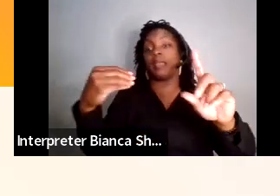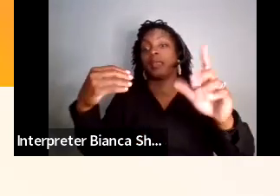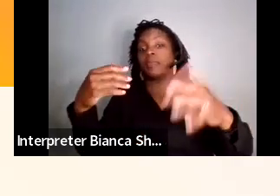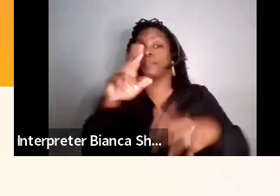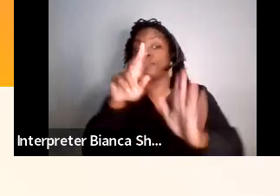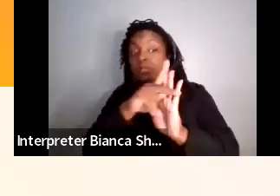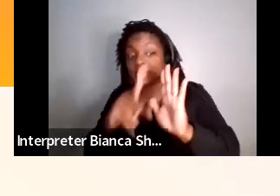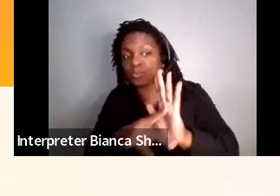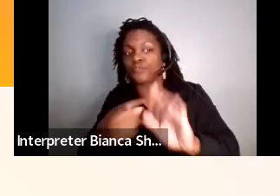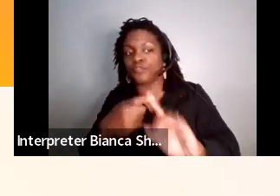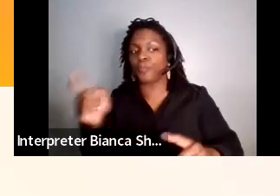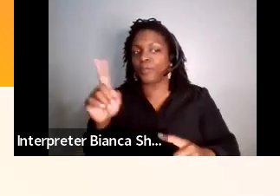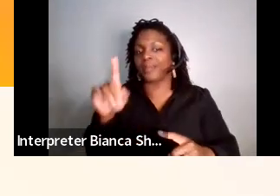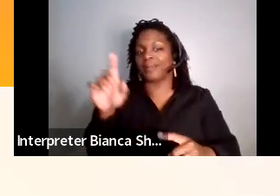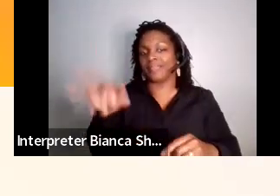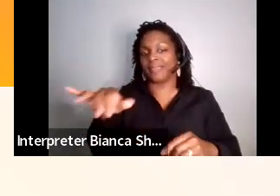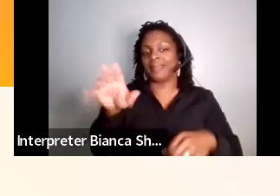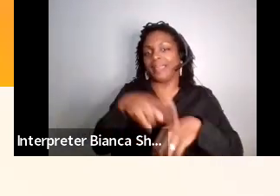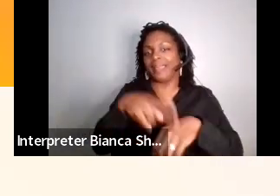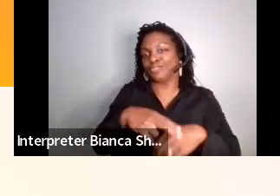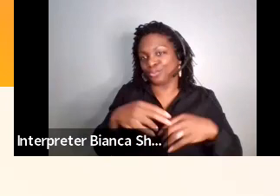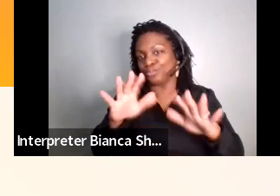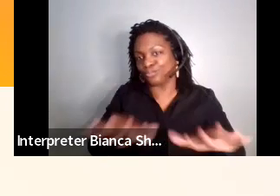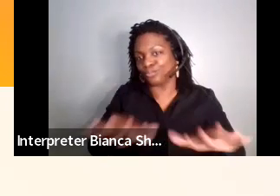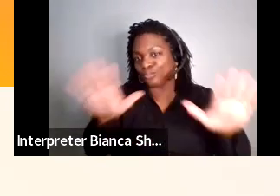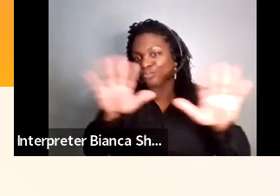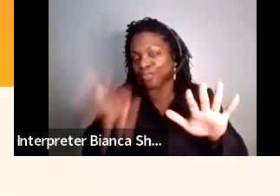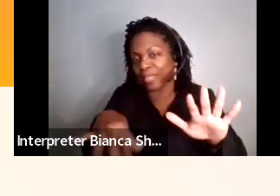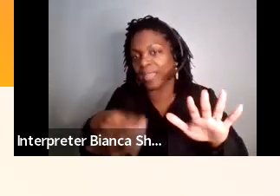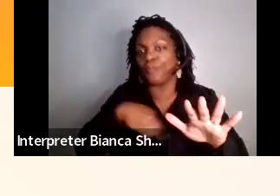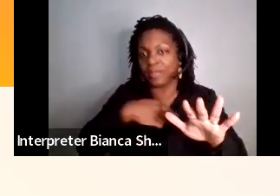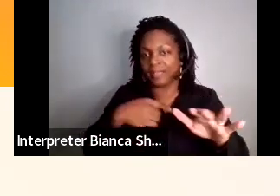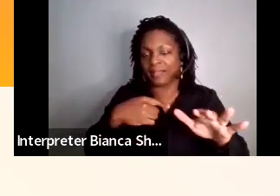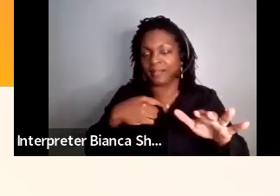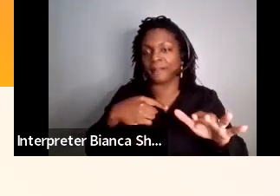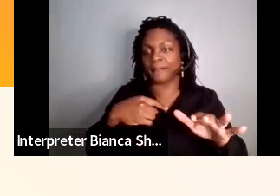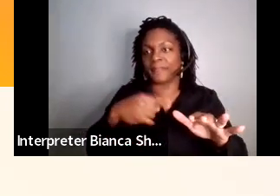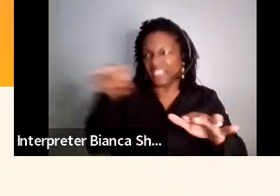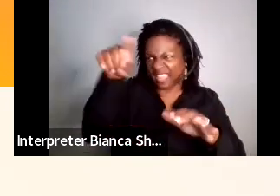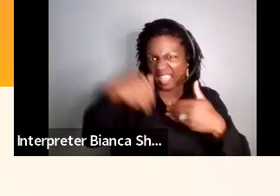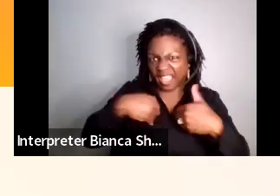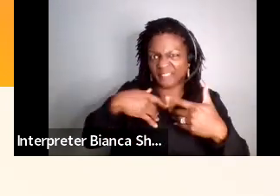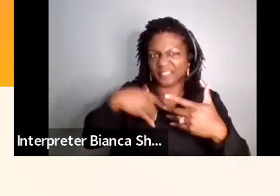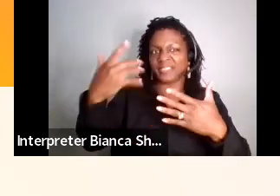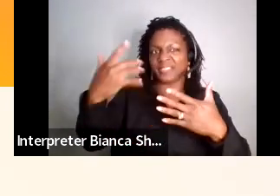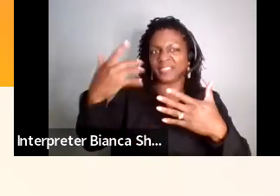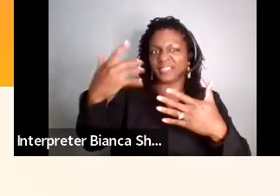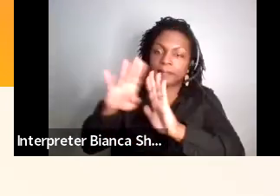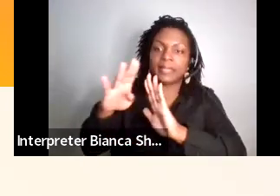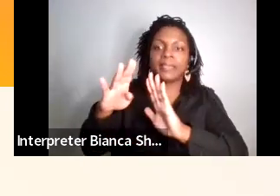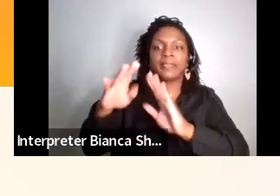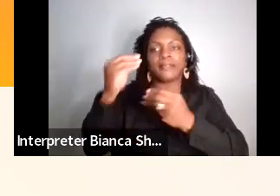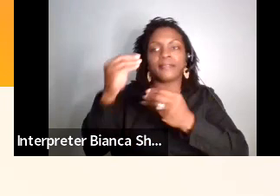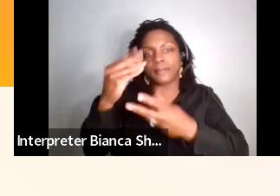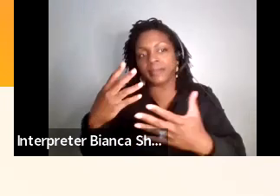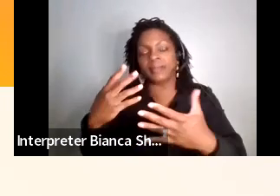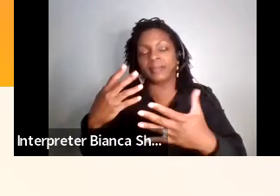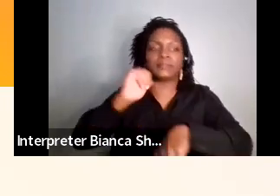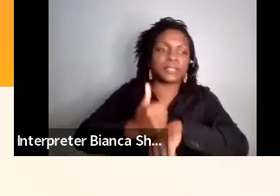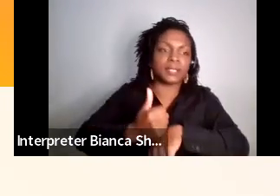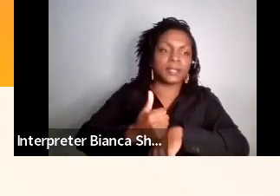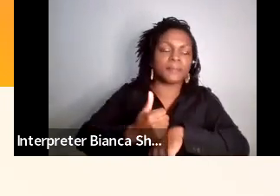So they have the association information about developing leadership plans, academic and integral goals, and helping